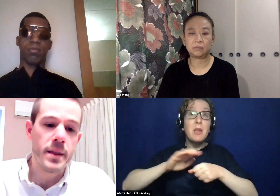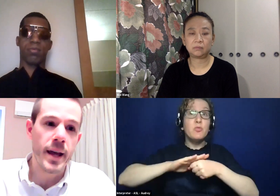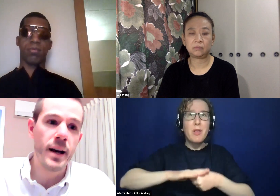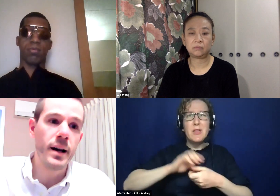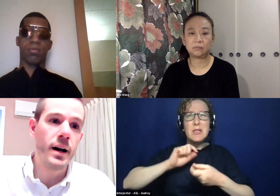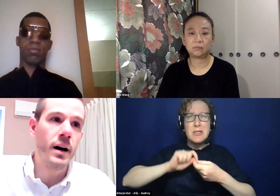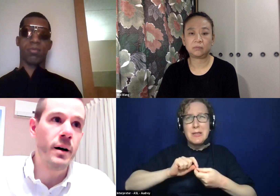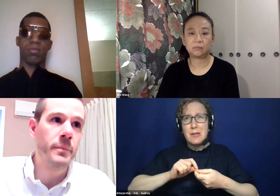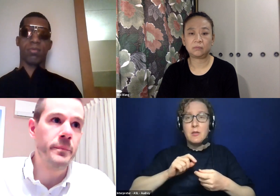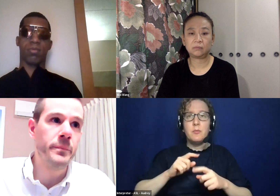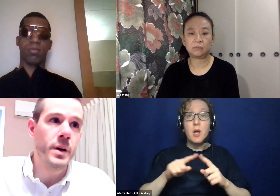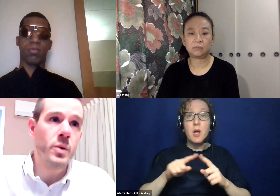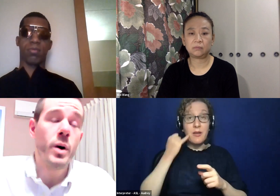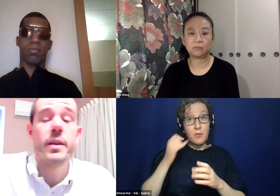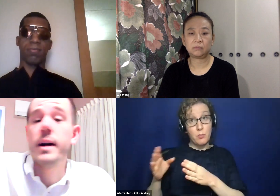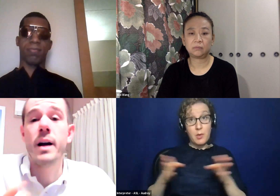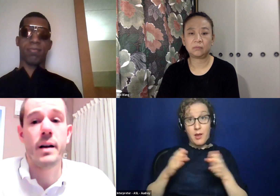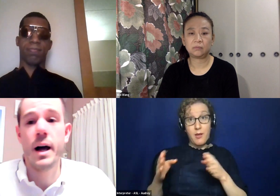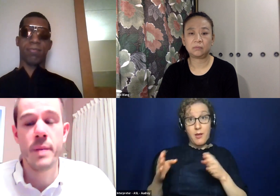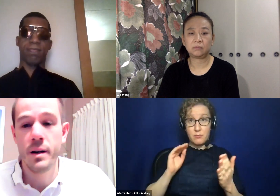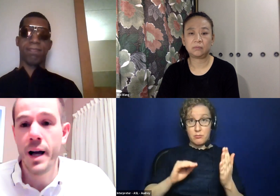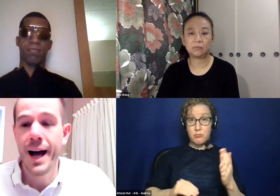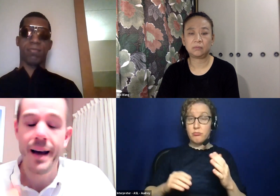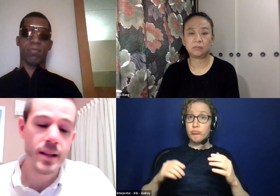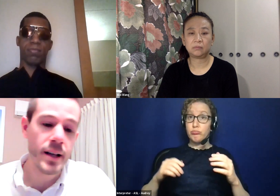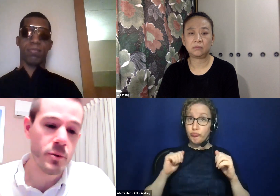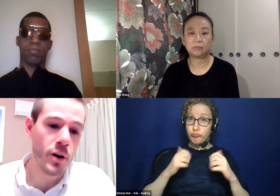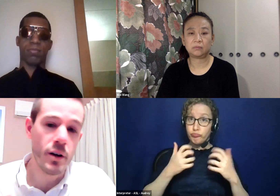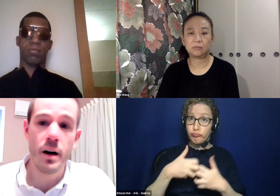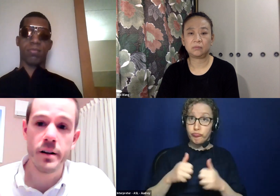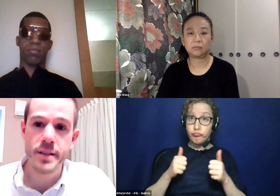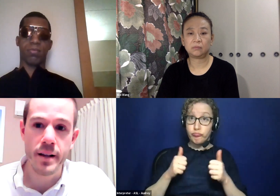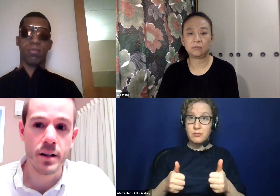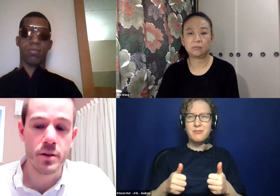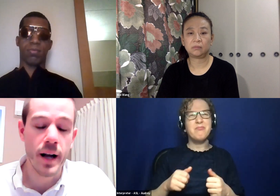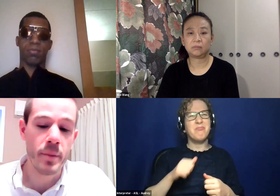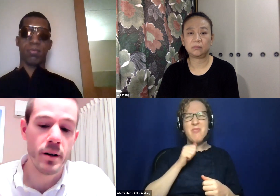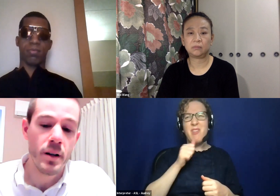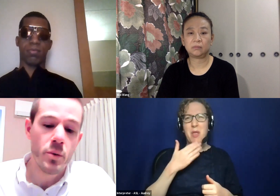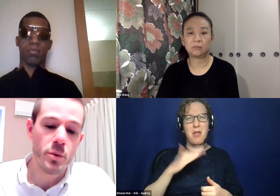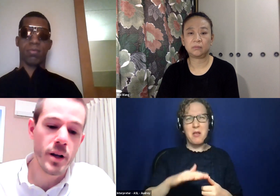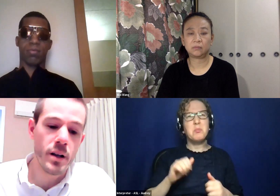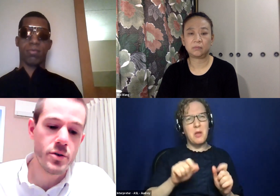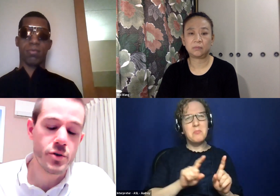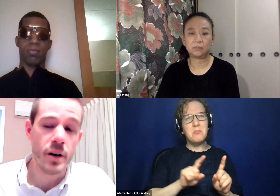Well, then, I mean, I think that one of the hardest things that could happen would be to